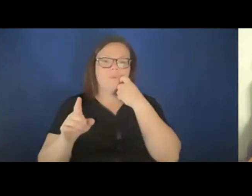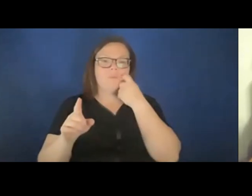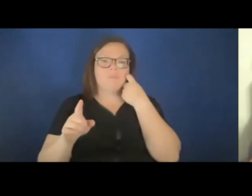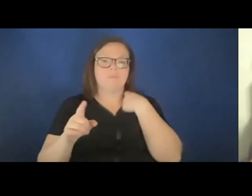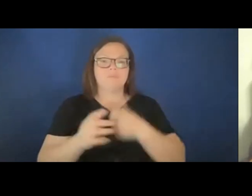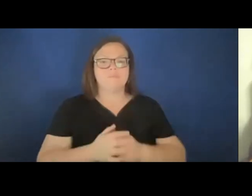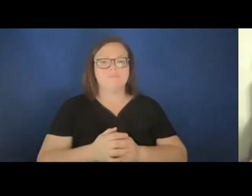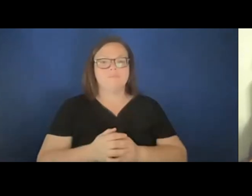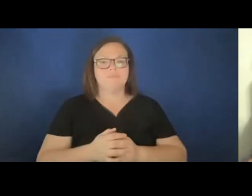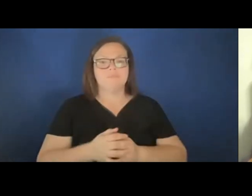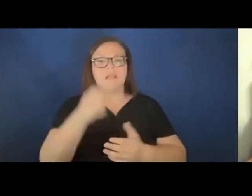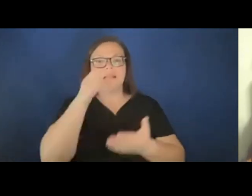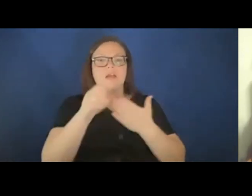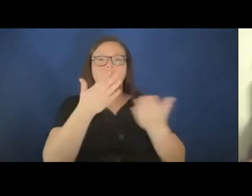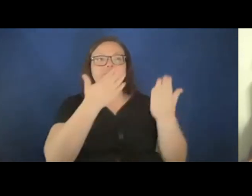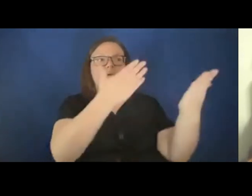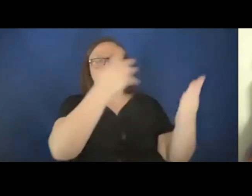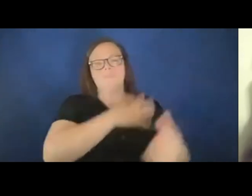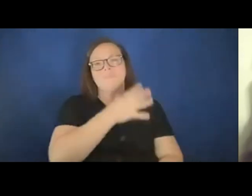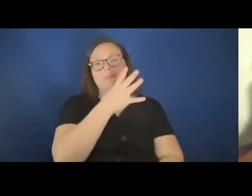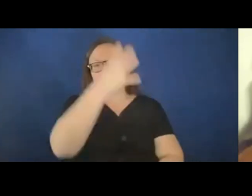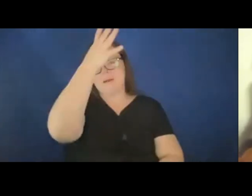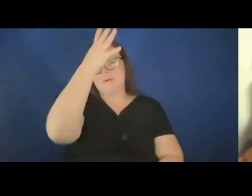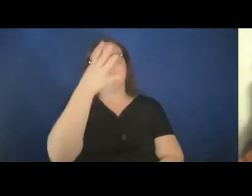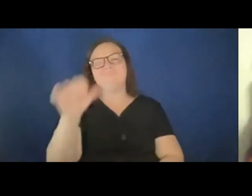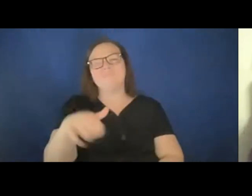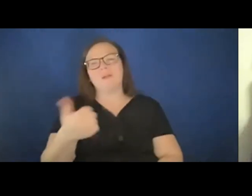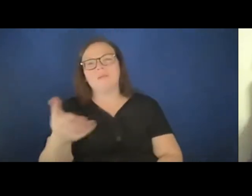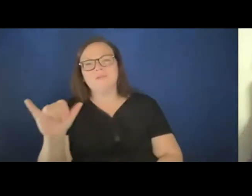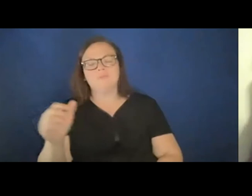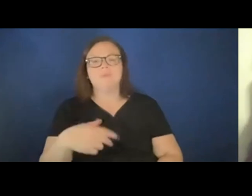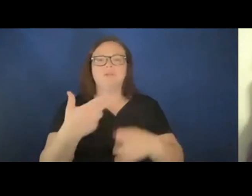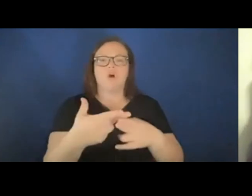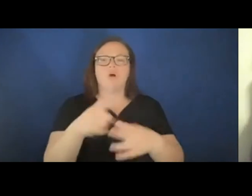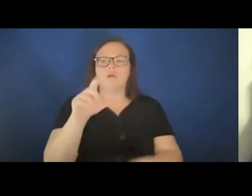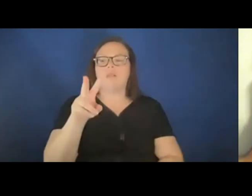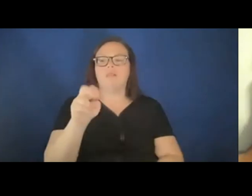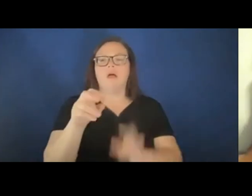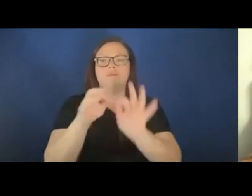of gratitude to my parents, among other things. It's called, "Love Interpreter."